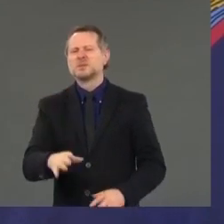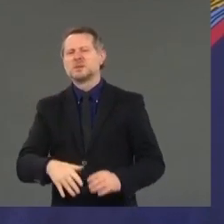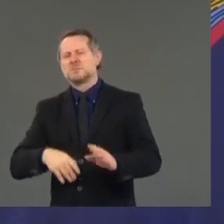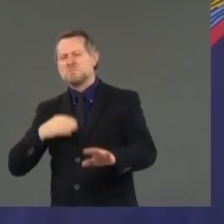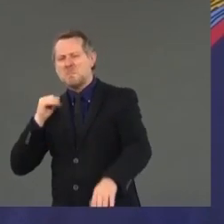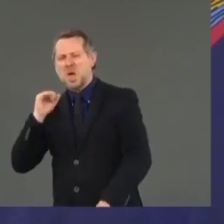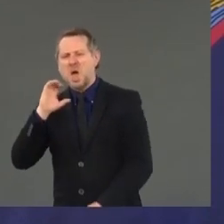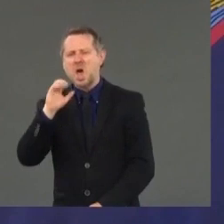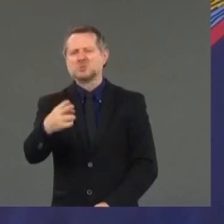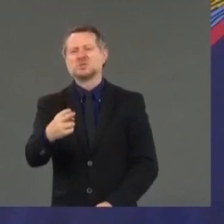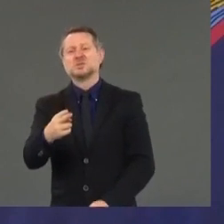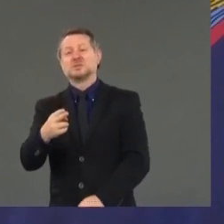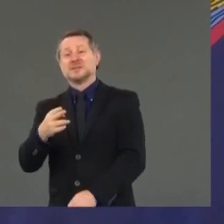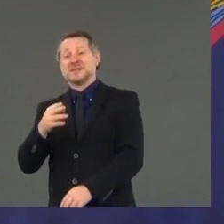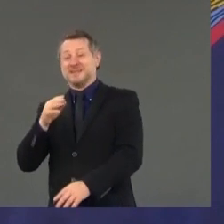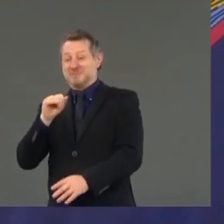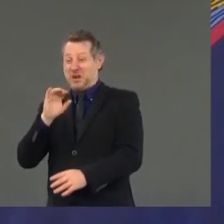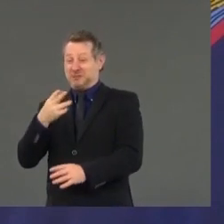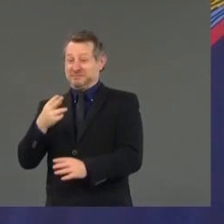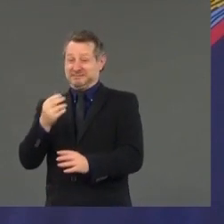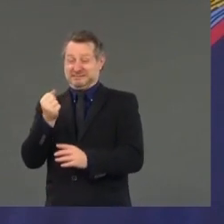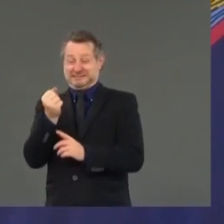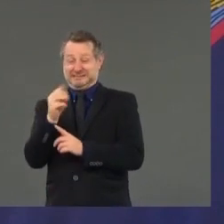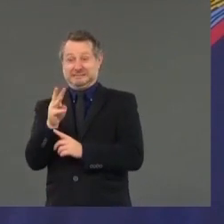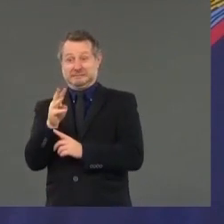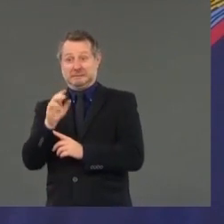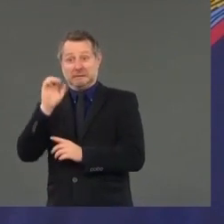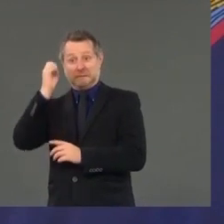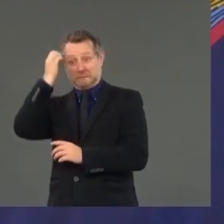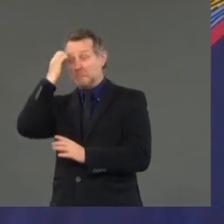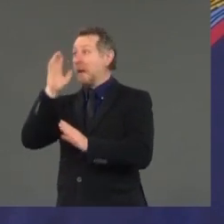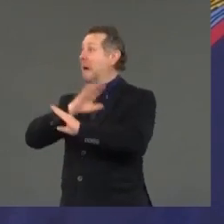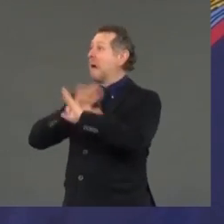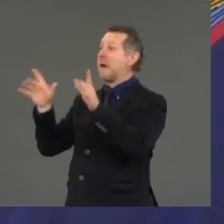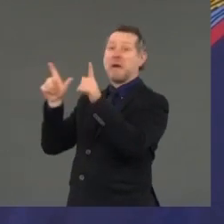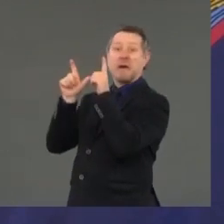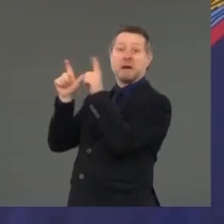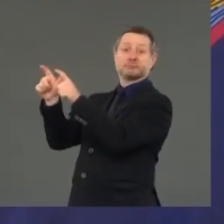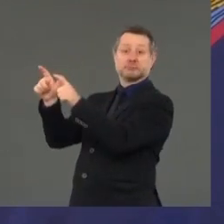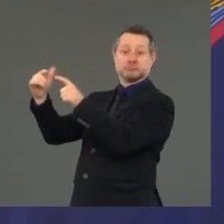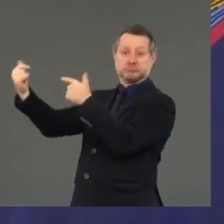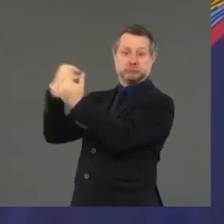NEW YORK.